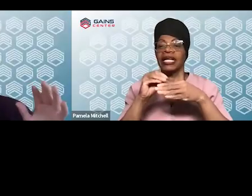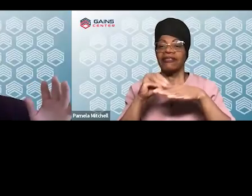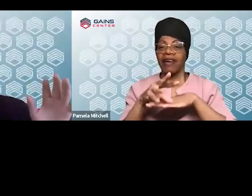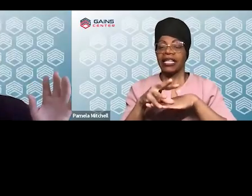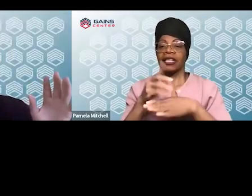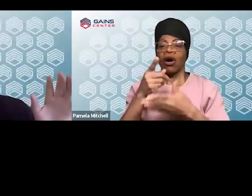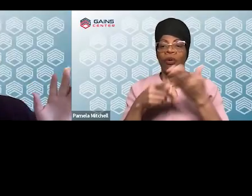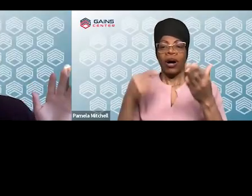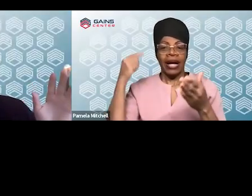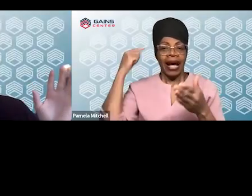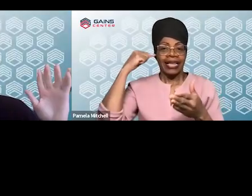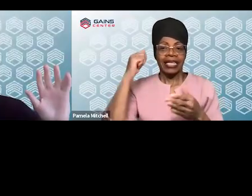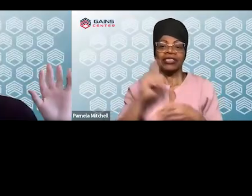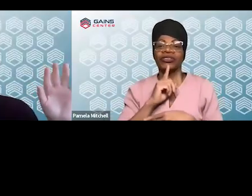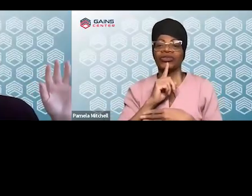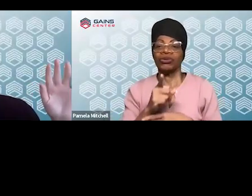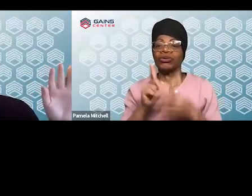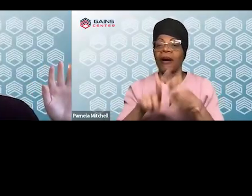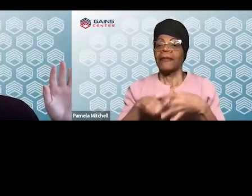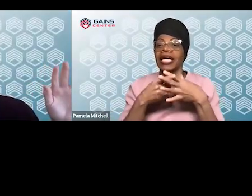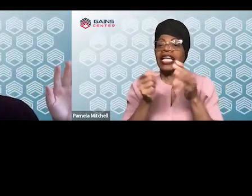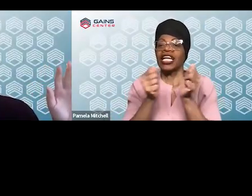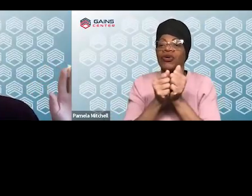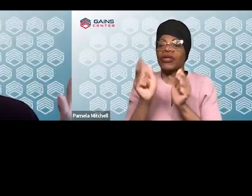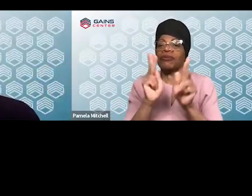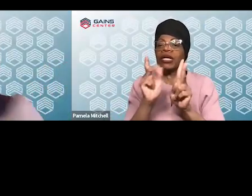with starting people who are leaving incarceration